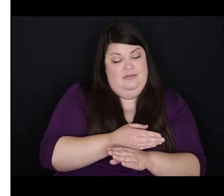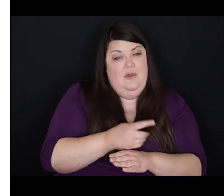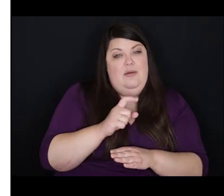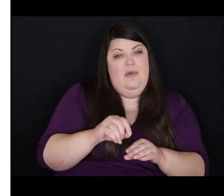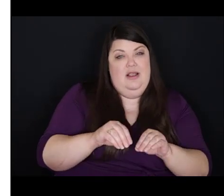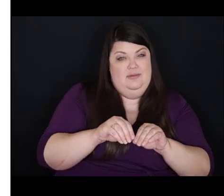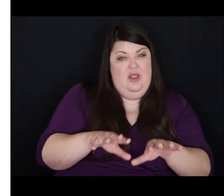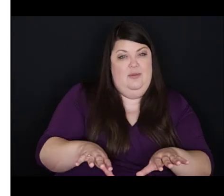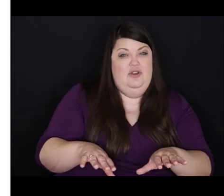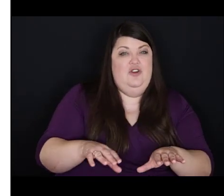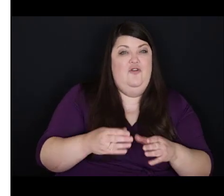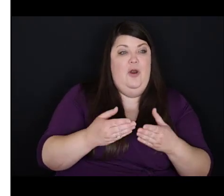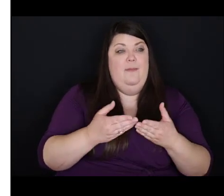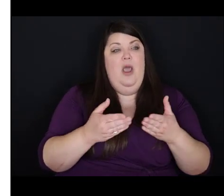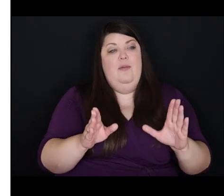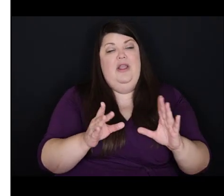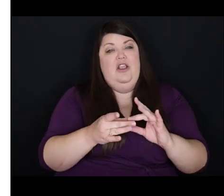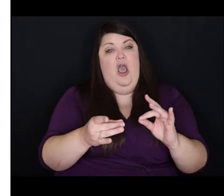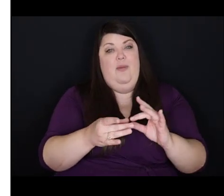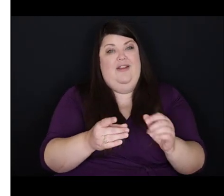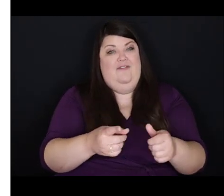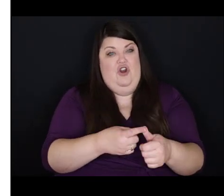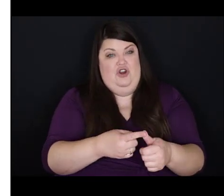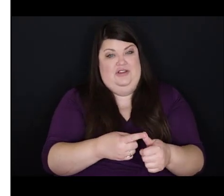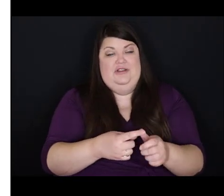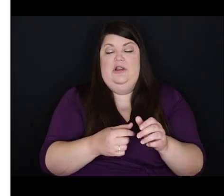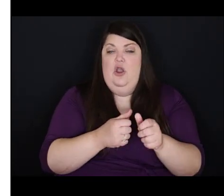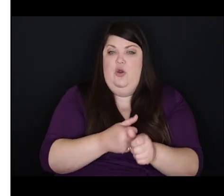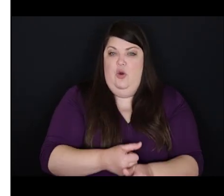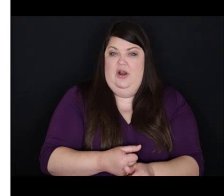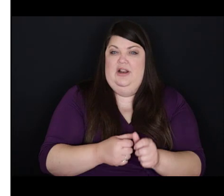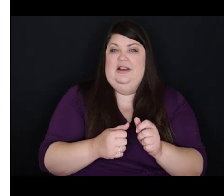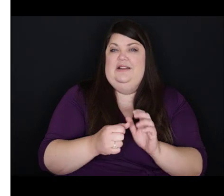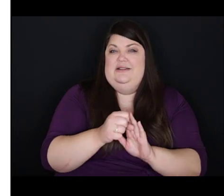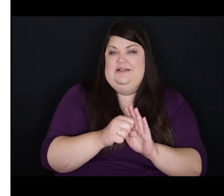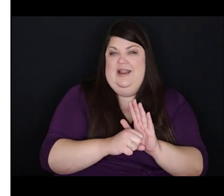for public comment in accordance with State law, regulation, and policy.